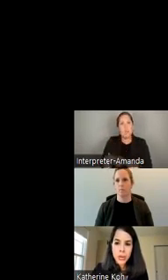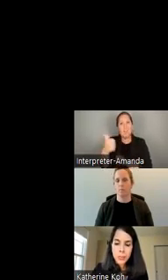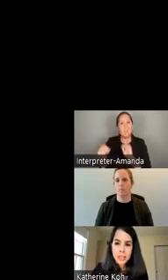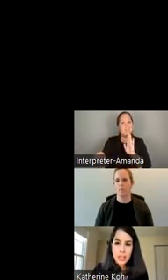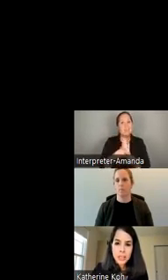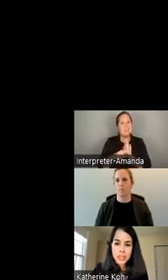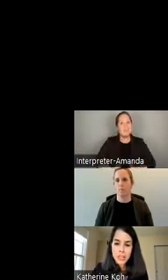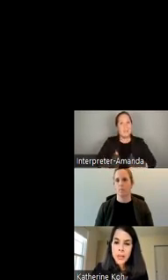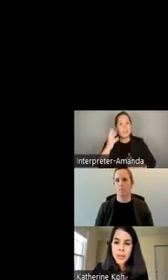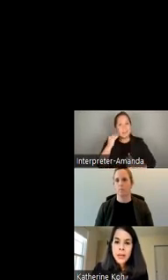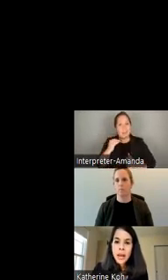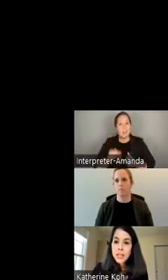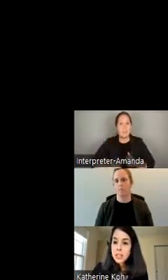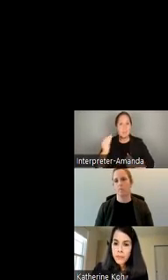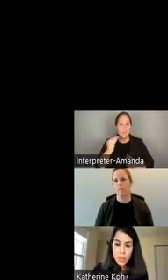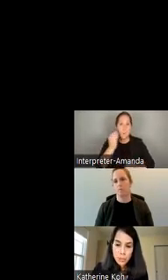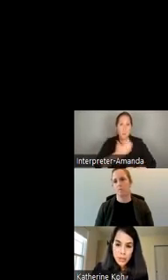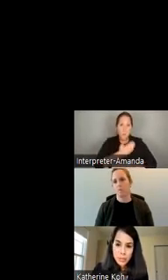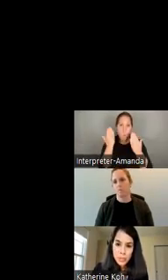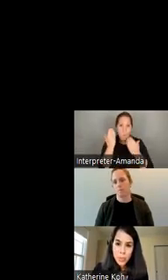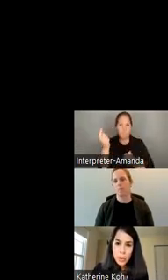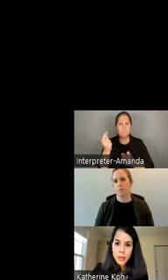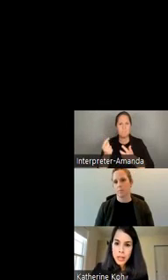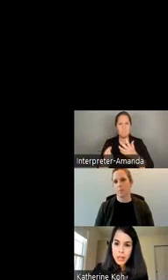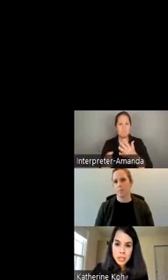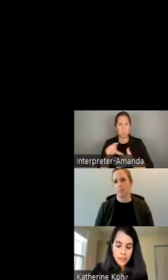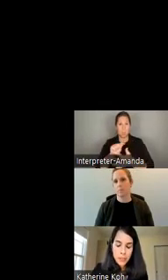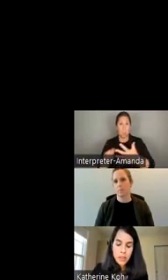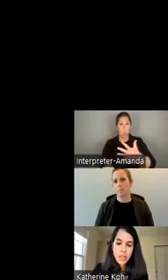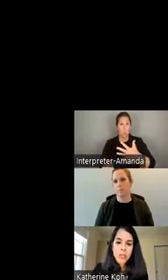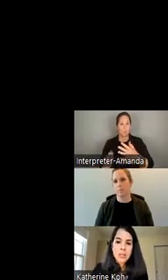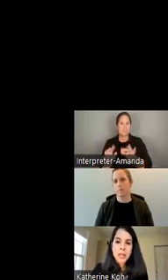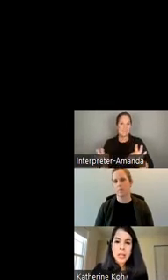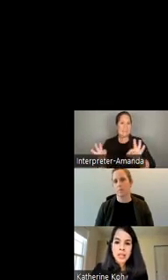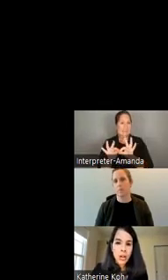homelessness and so these factors were found to be more significant predictors than things like